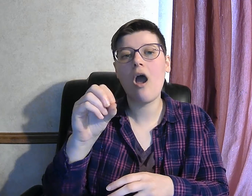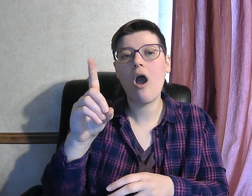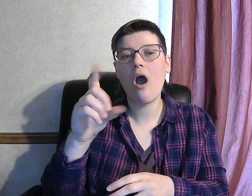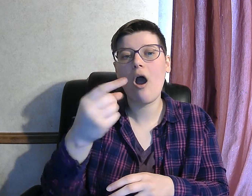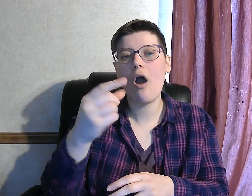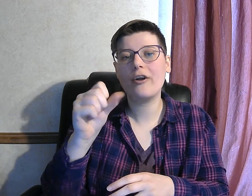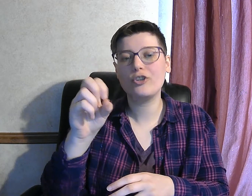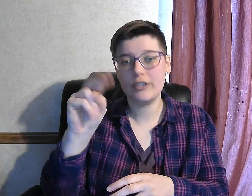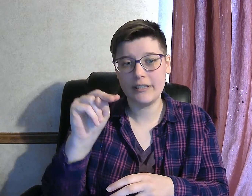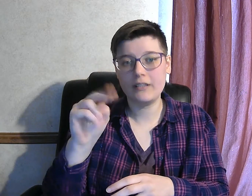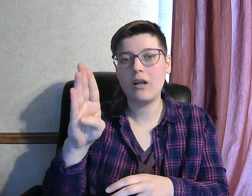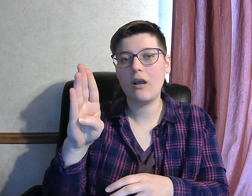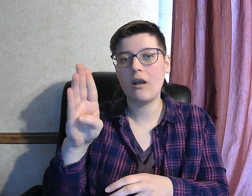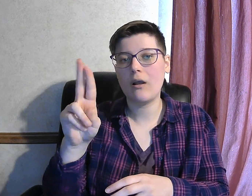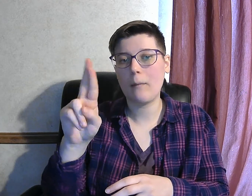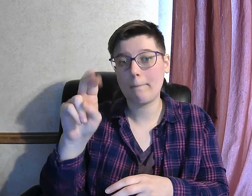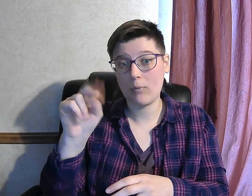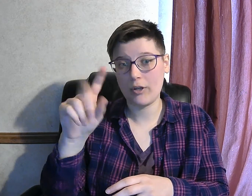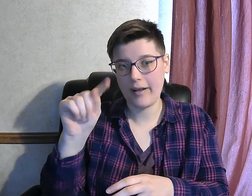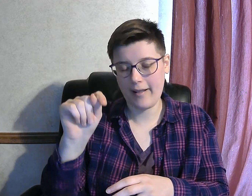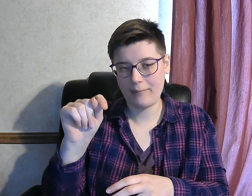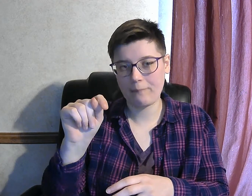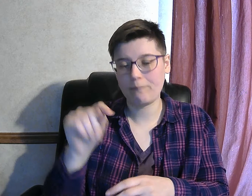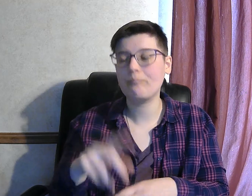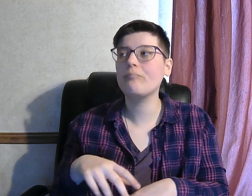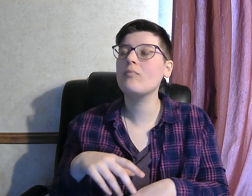Frances Hodgson-Burnett.